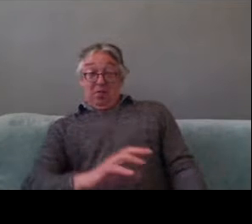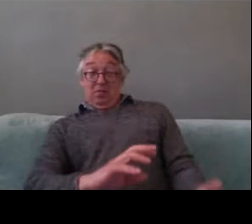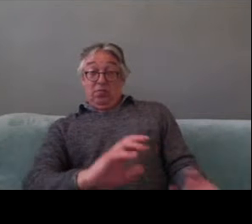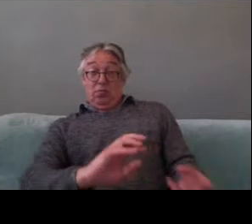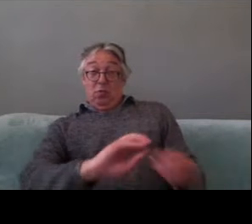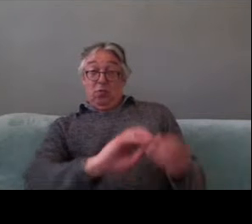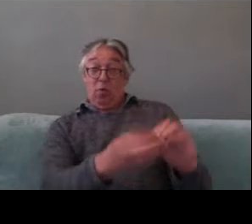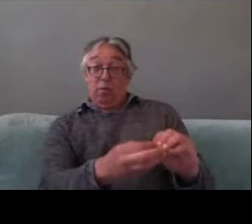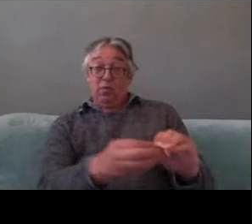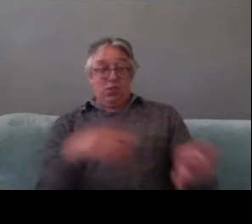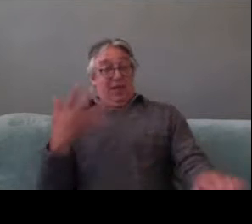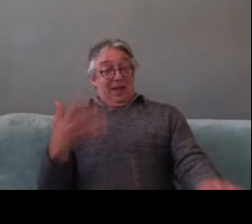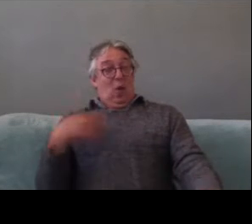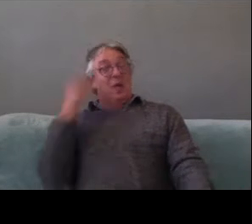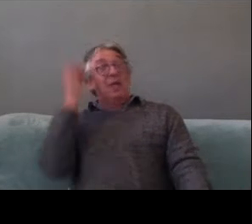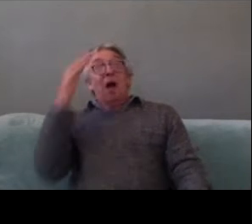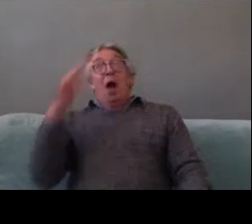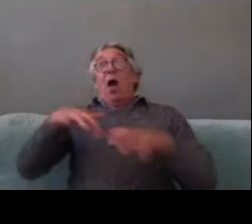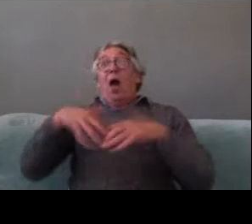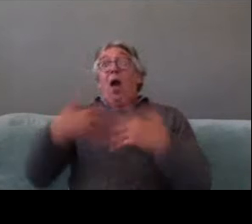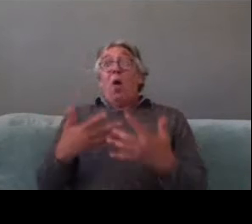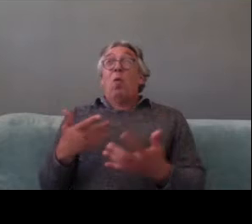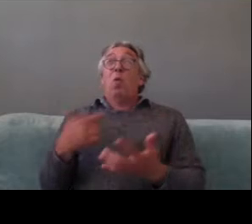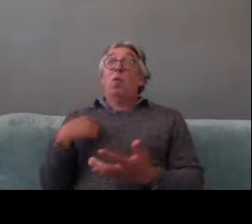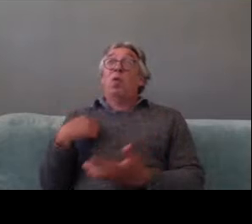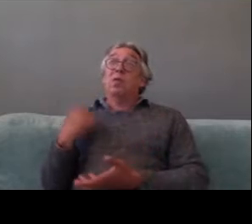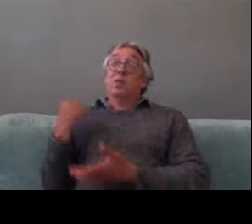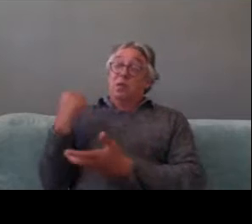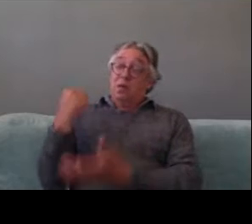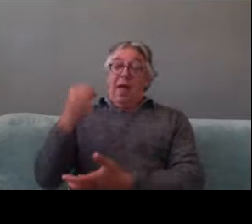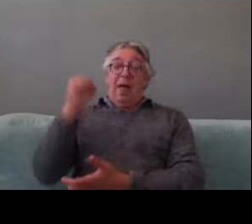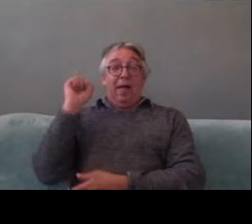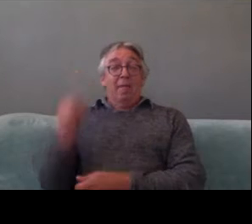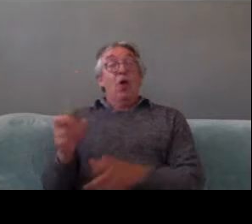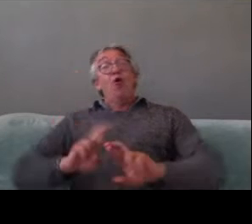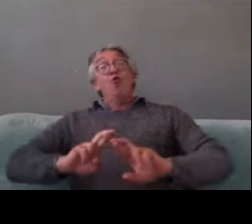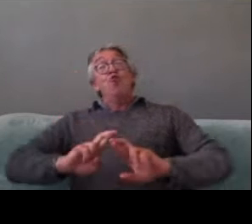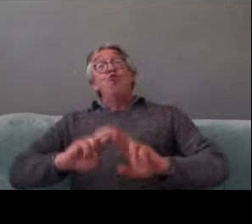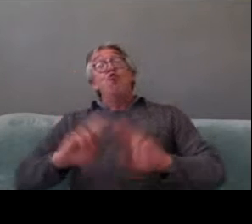how to be ready to any type of crisis, pandemics in the new regulations.